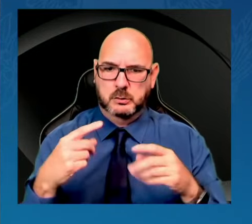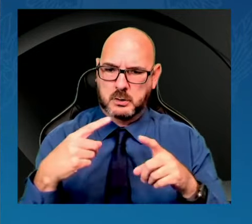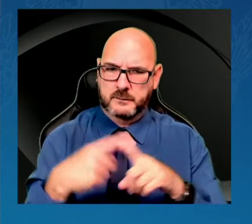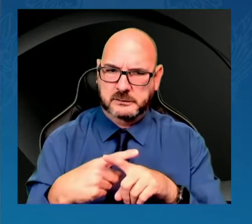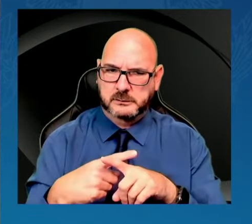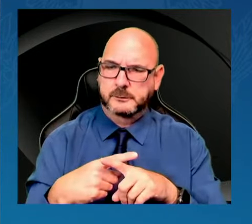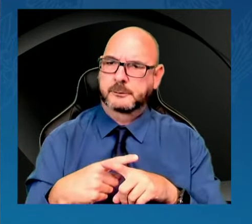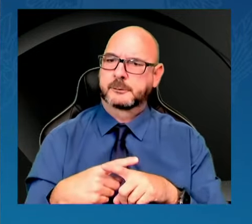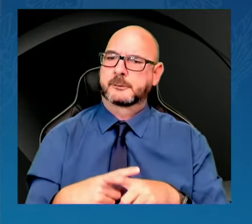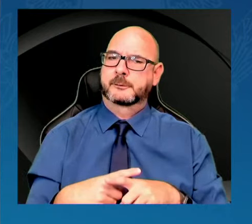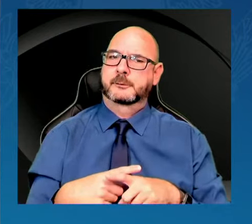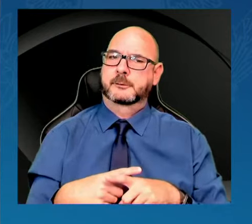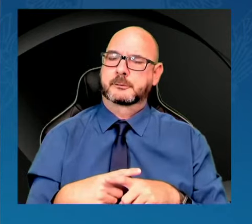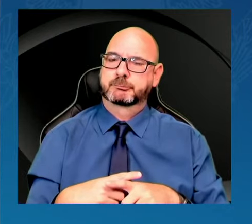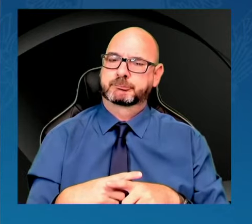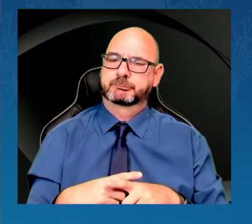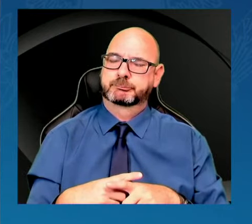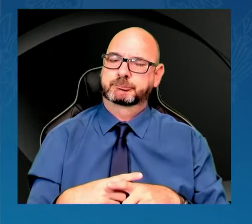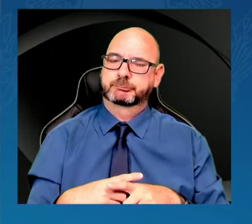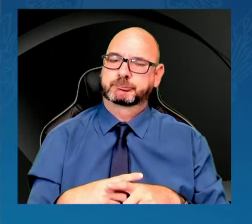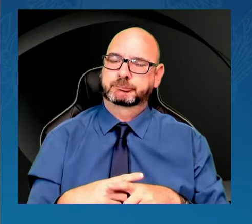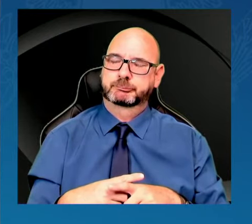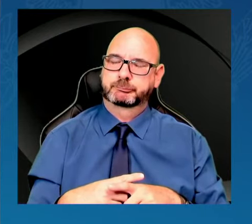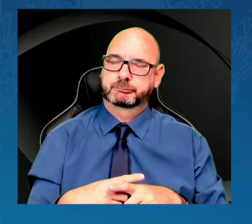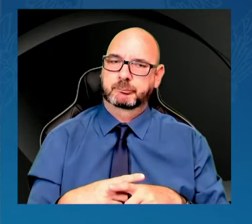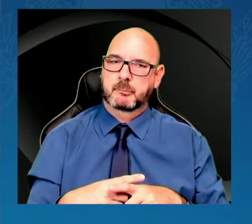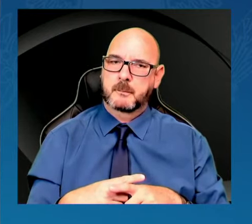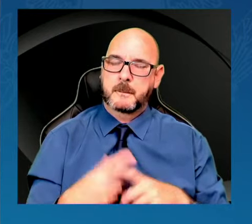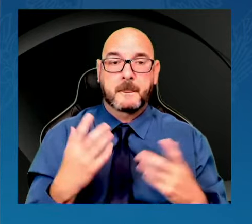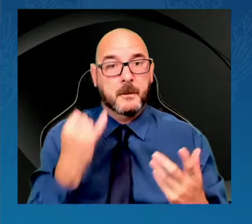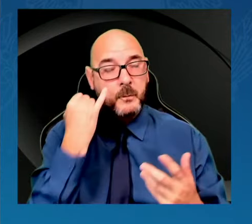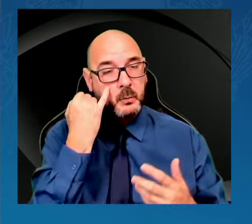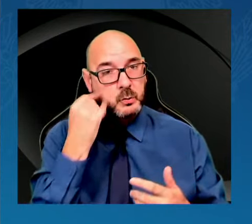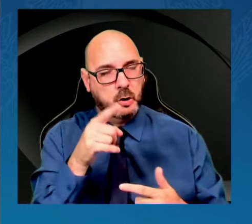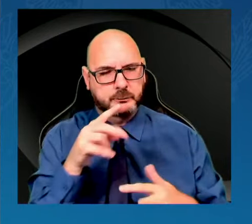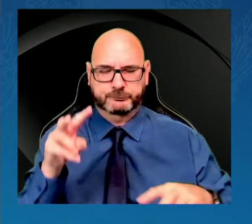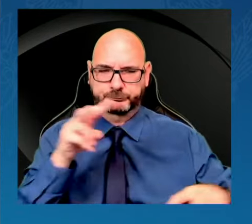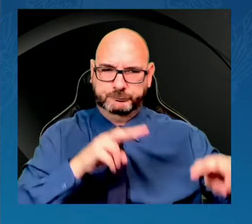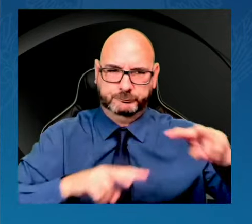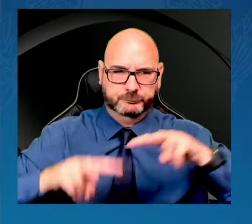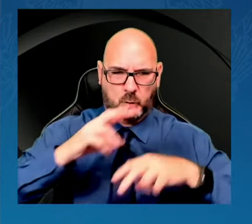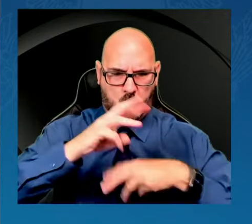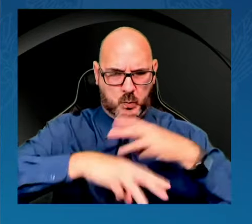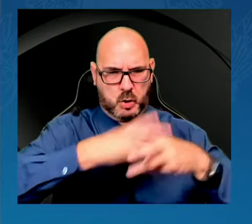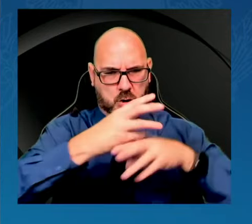And as you look at the globe -- and then put it in the context, again, of what we're going to be able to see with all this technology